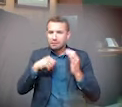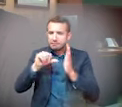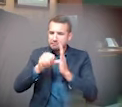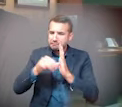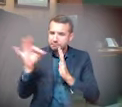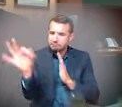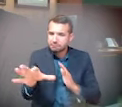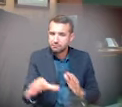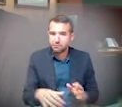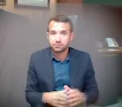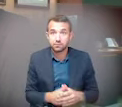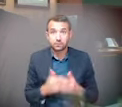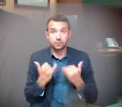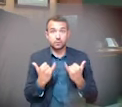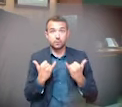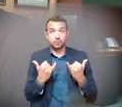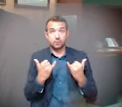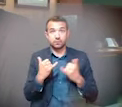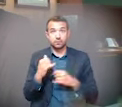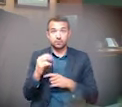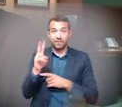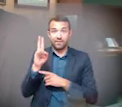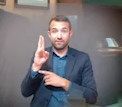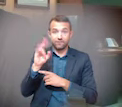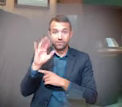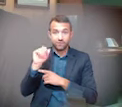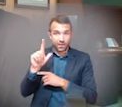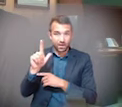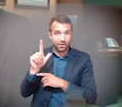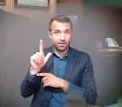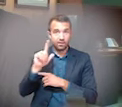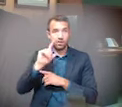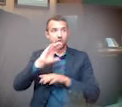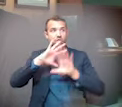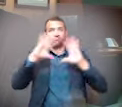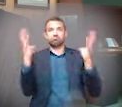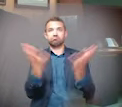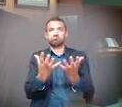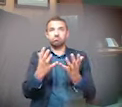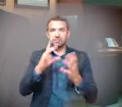in this virtual world, in a lot of instances, the disability becomes moot.